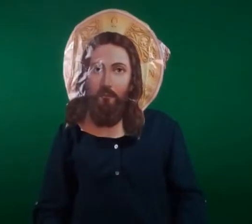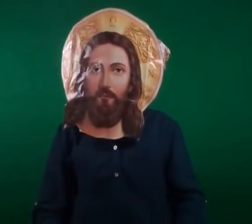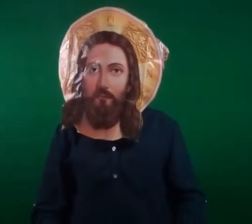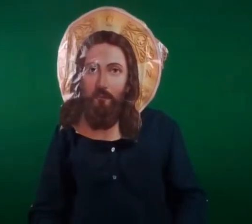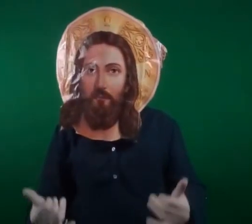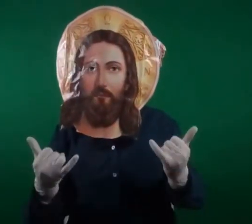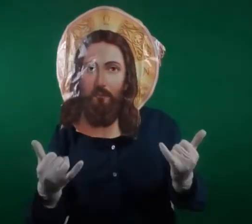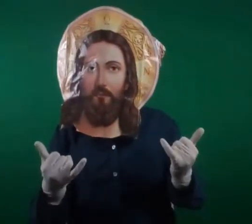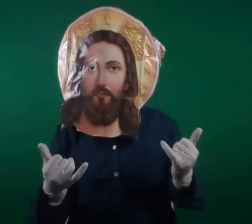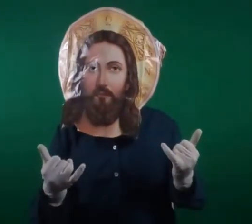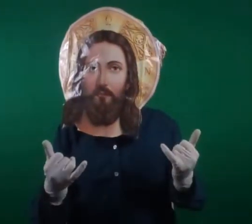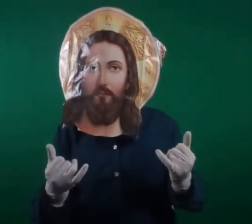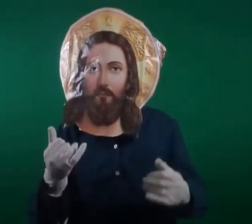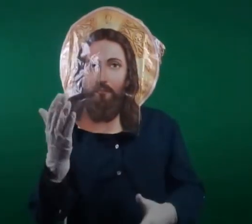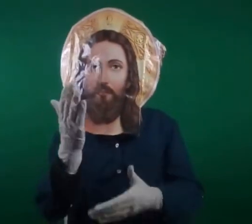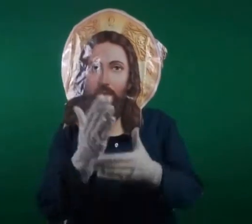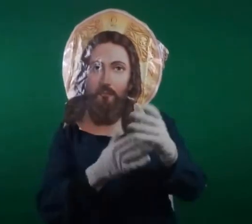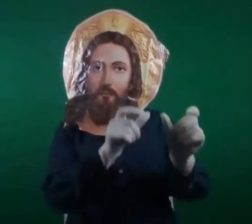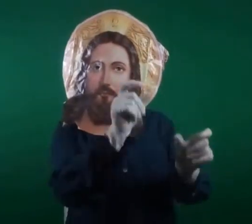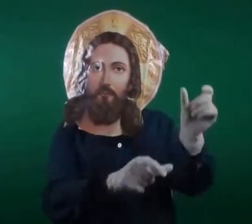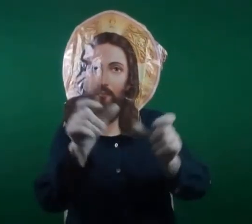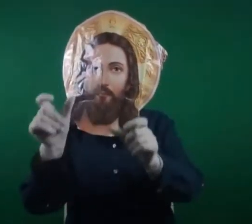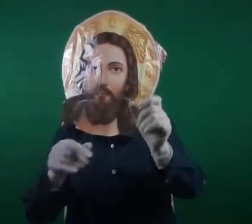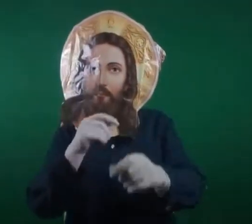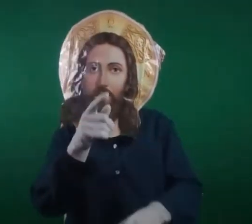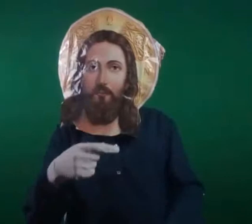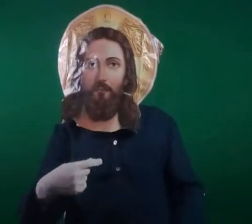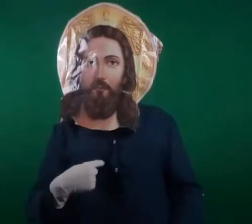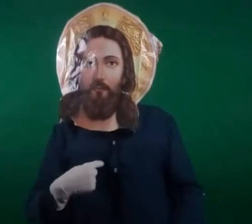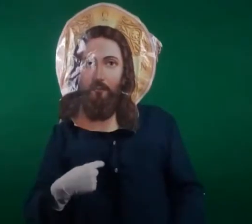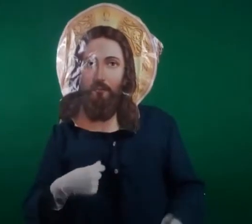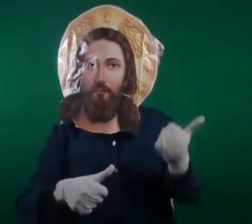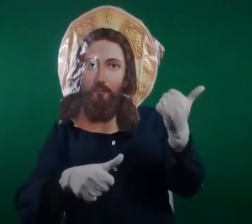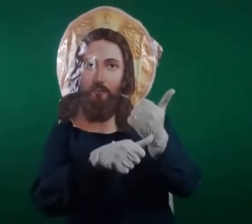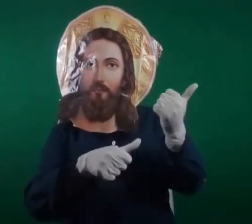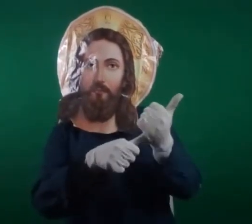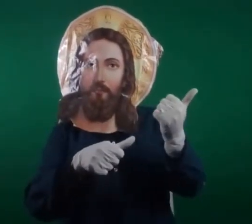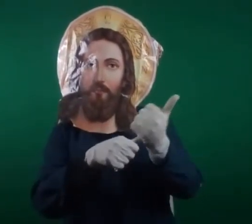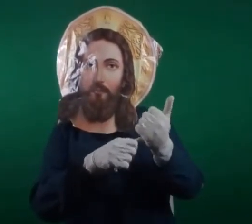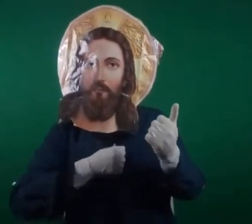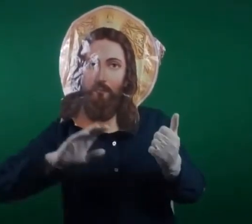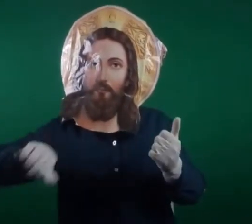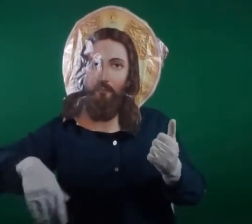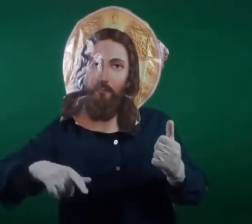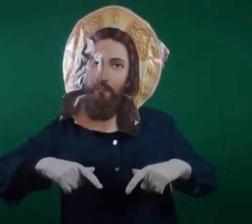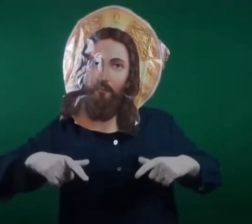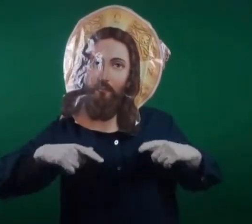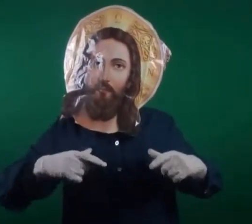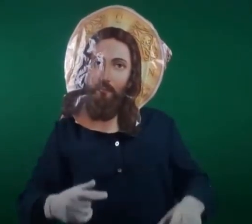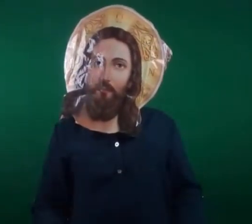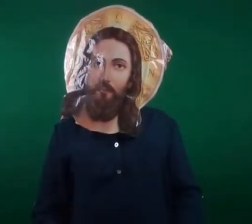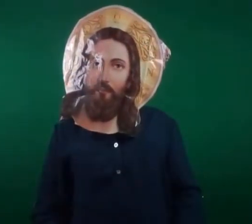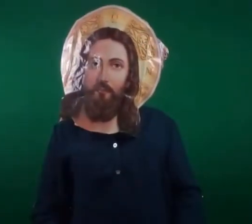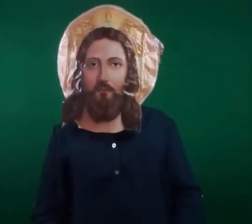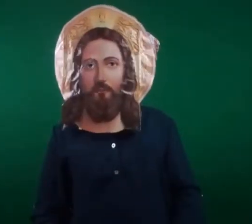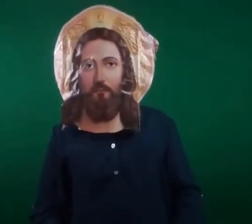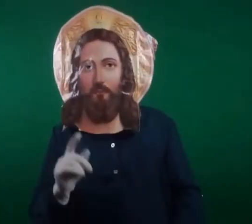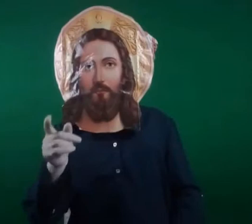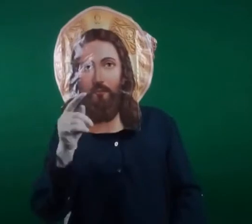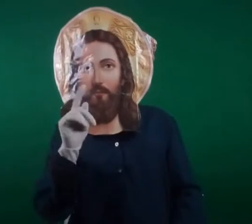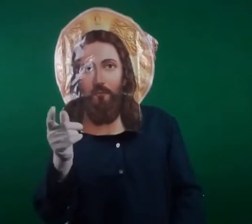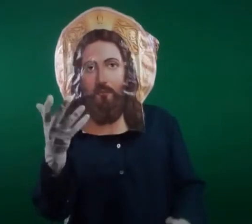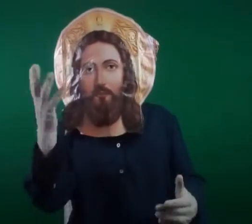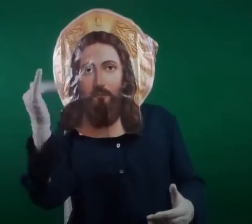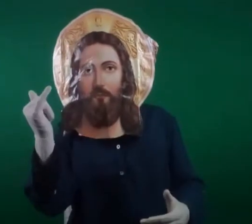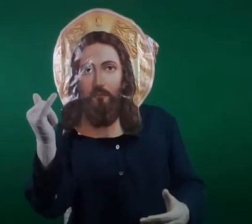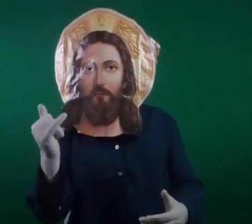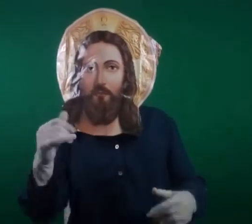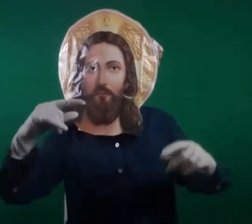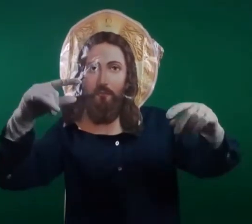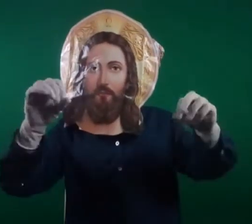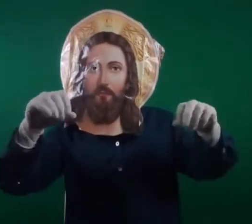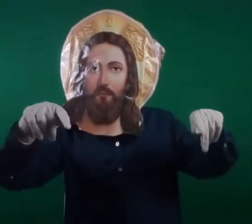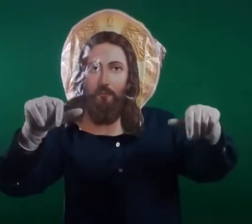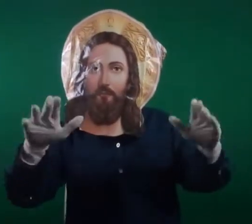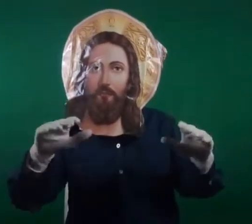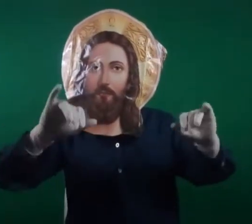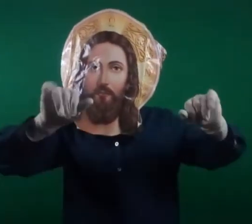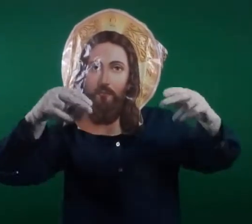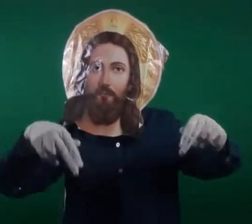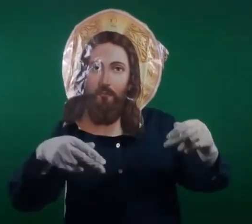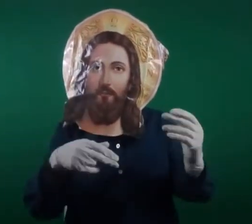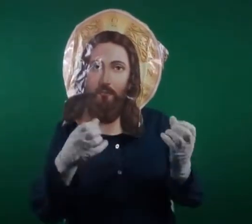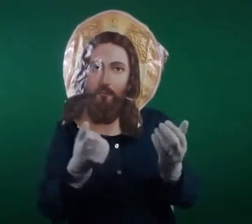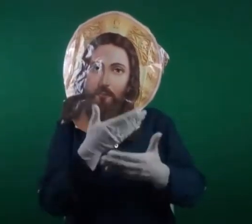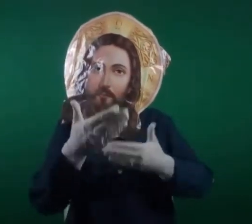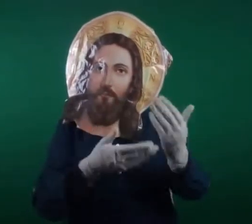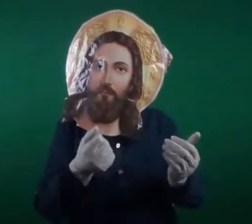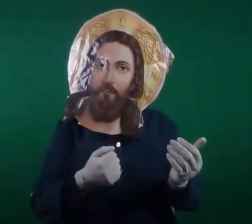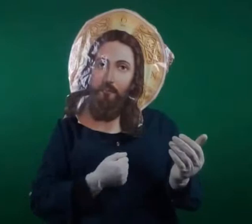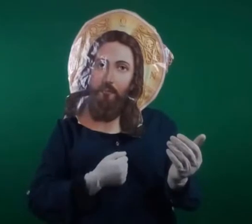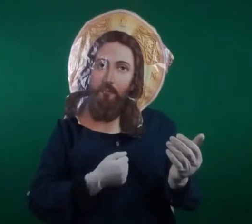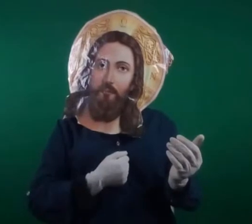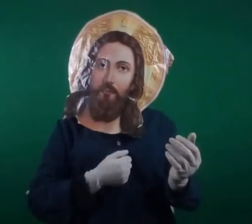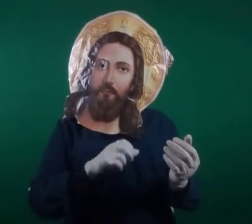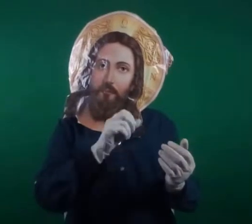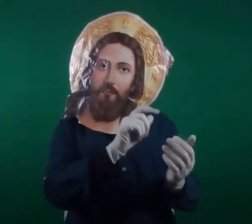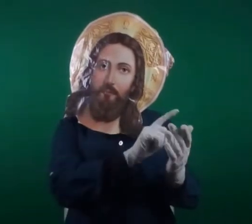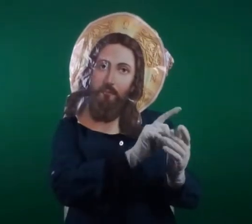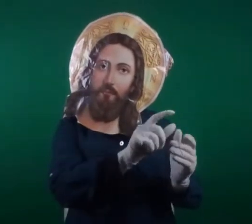there is an insinuation that I was homosexual in my last life especially because of the Gospel of John talking about the disciple I loved,